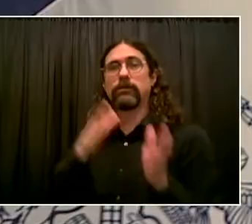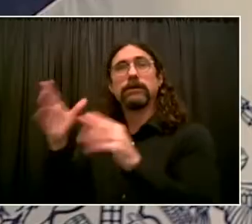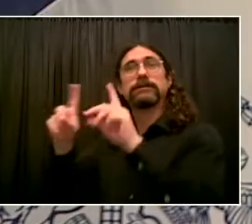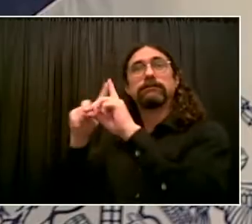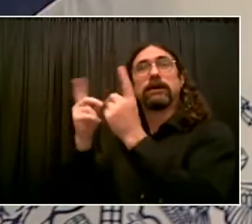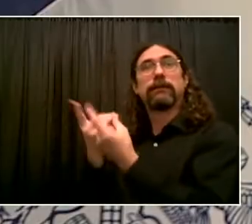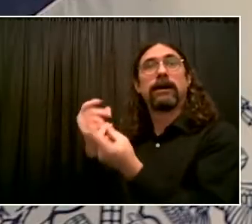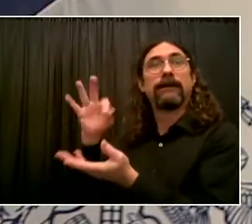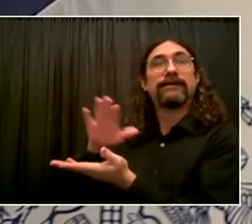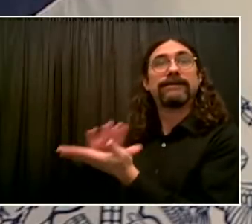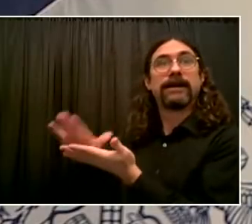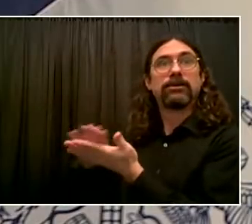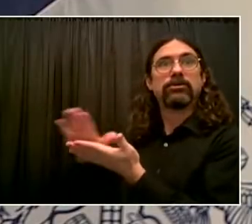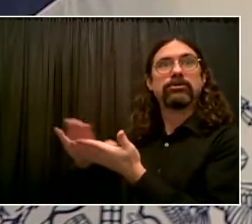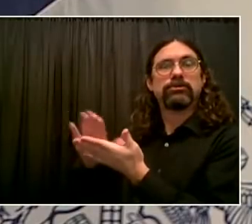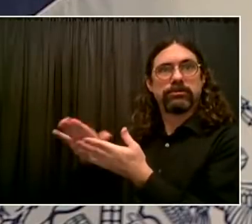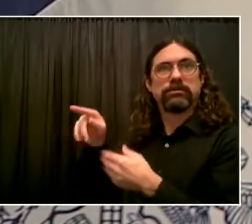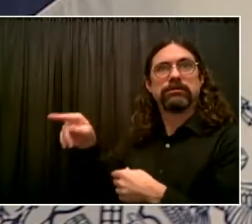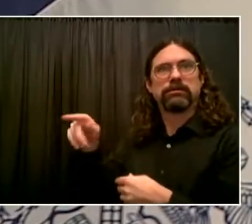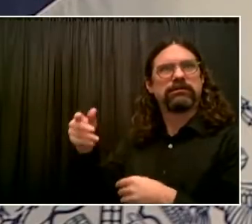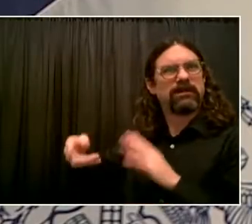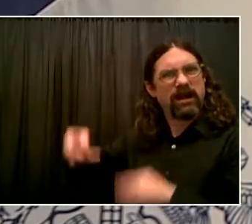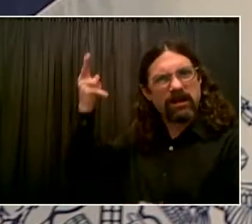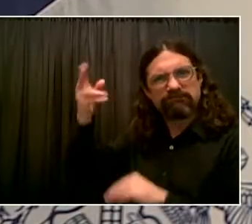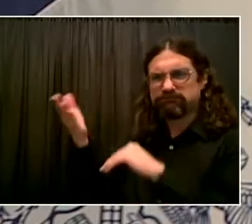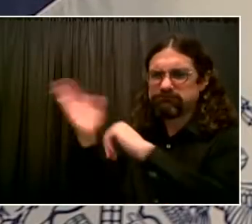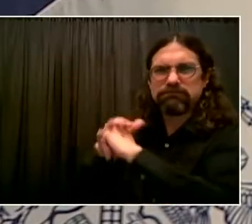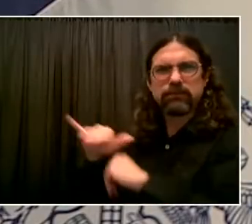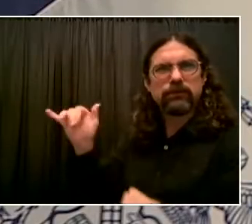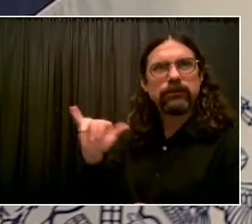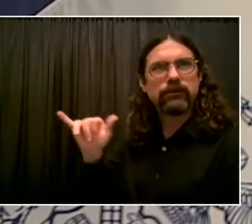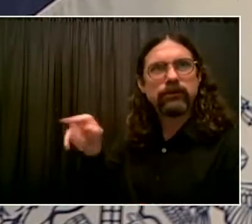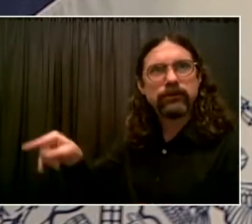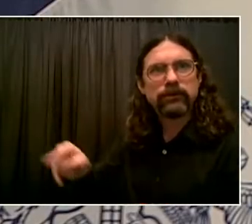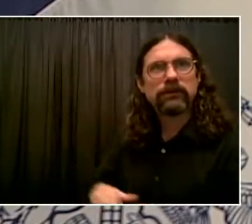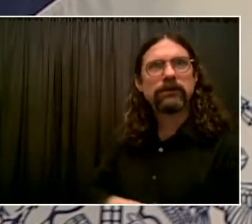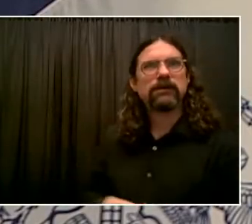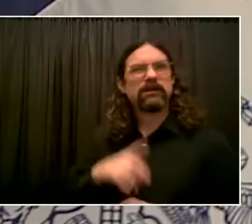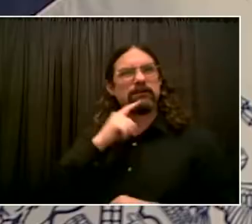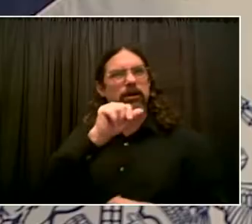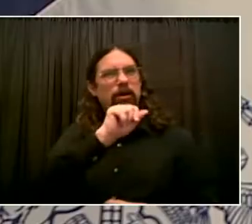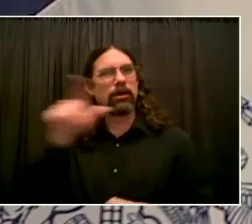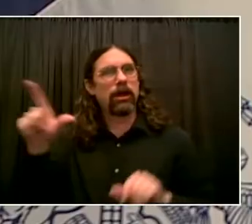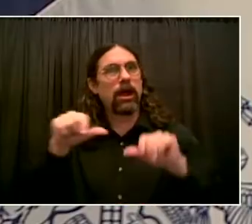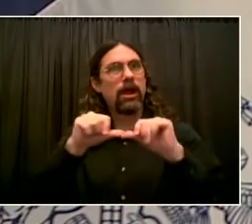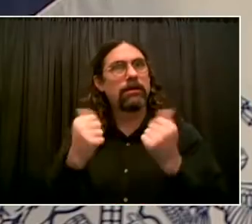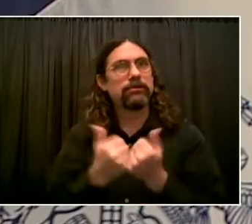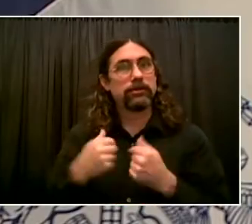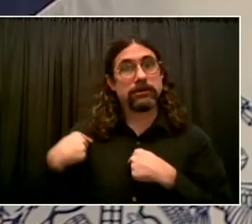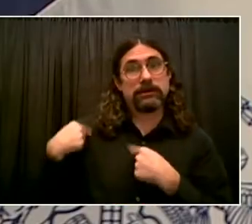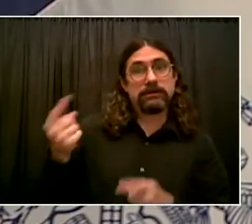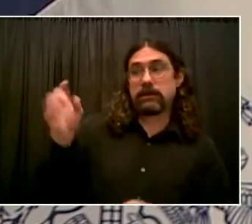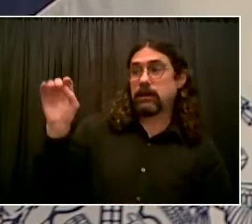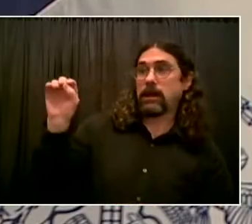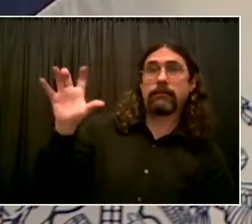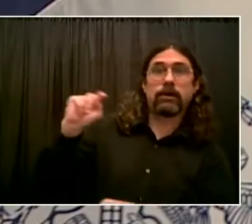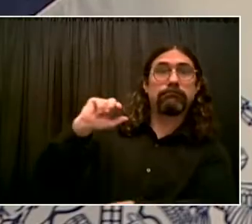SANITATION, 88%. UP 25% SINCE THE ANNOUNCEMENT. DEPARTMENT OF CORRECTIONS, WE HAVE SEEN A SURGE IN VACCINATIONS MATHONG E